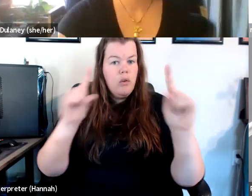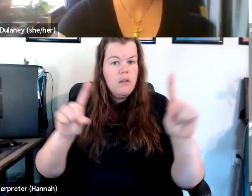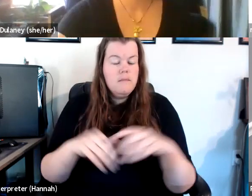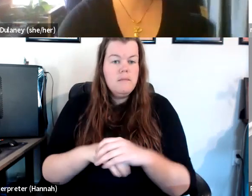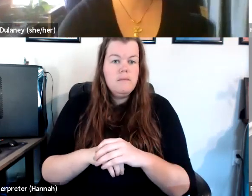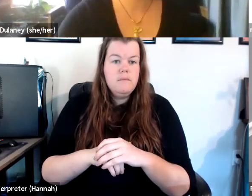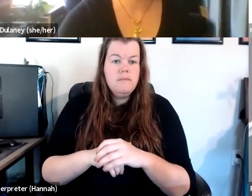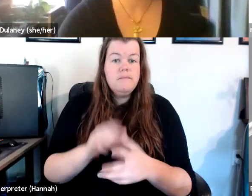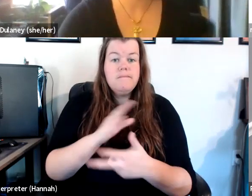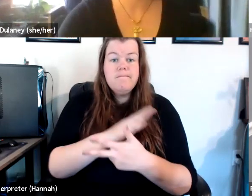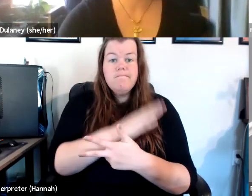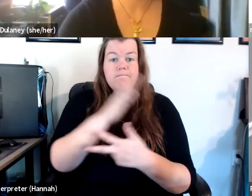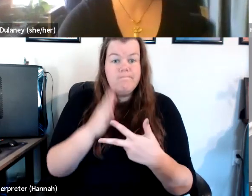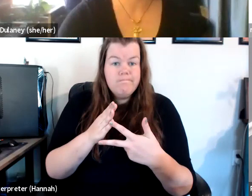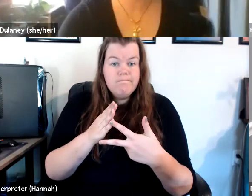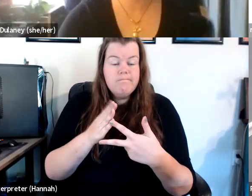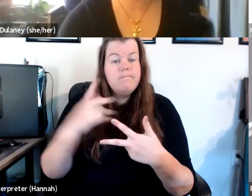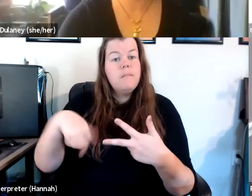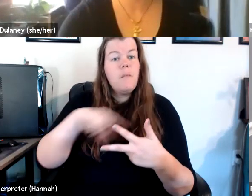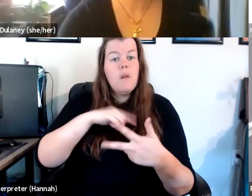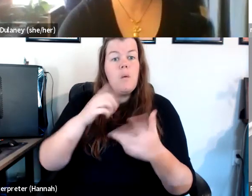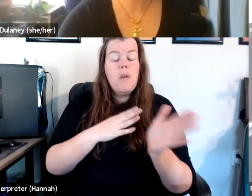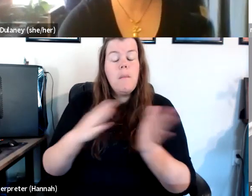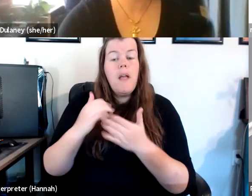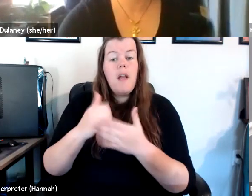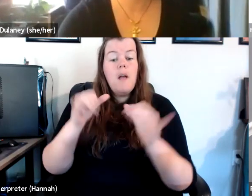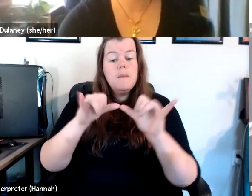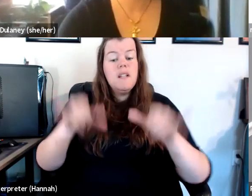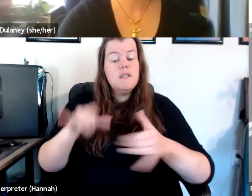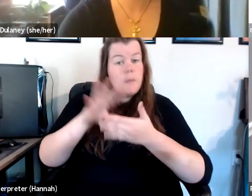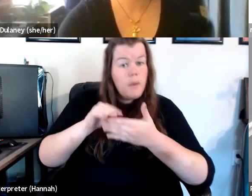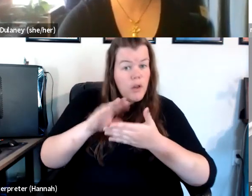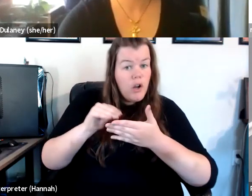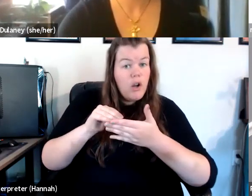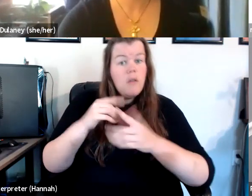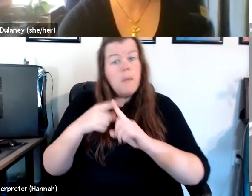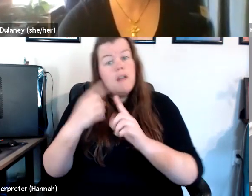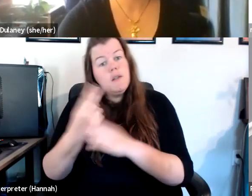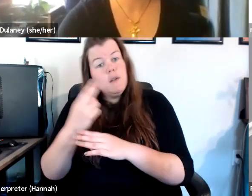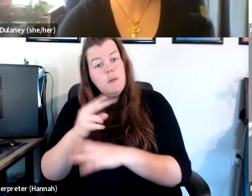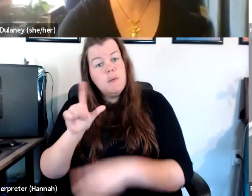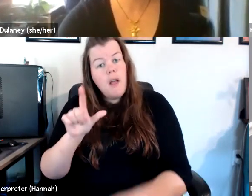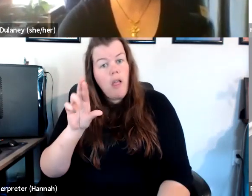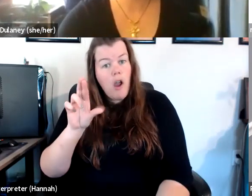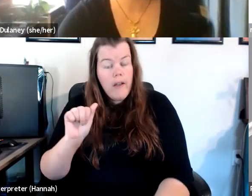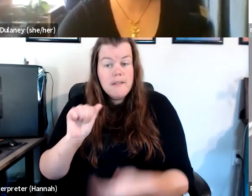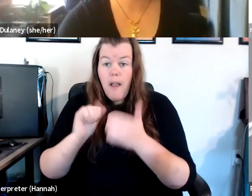For goal two, we plan to help systems learn about and use LRAs by helping them become part of the